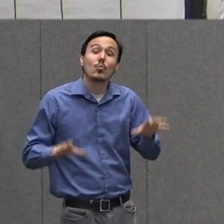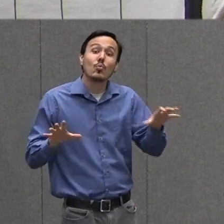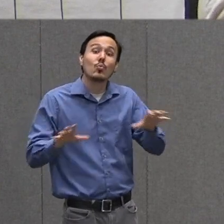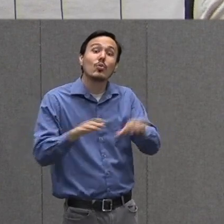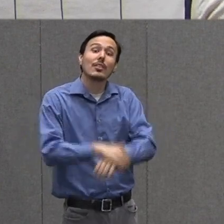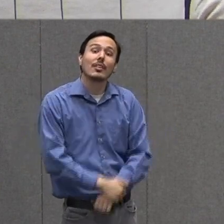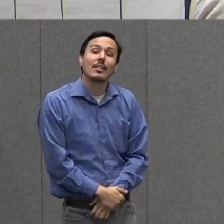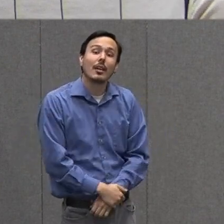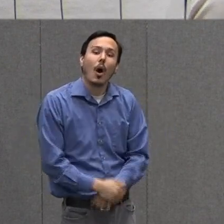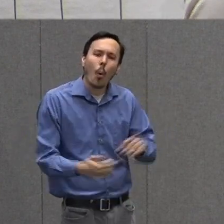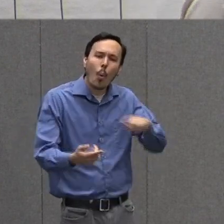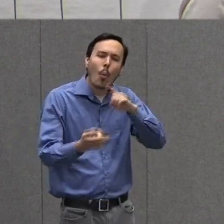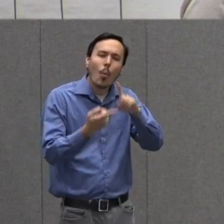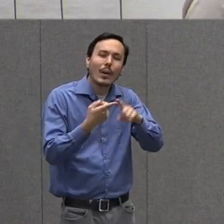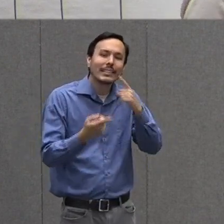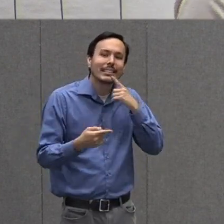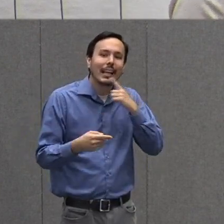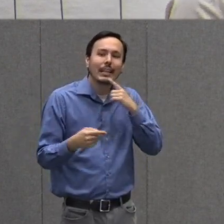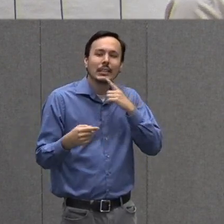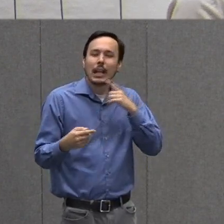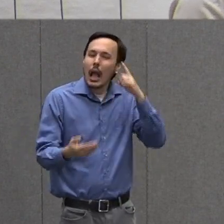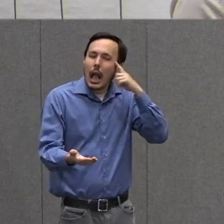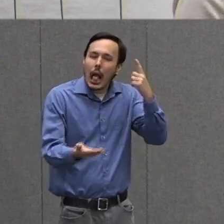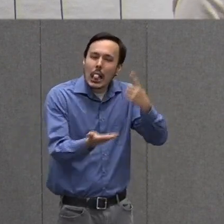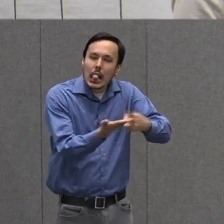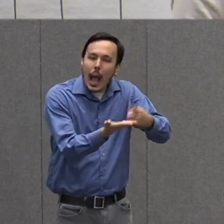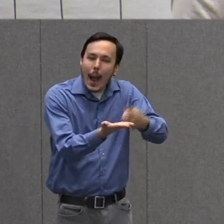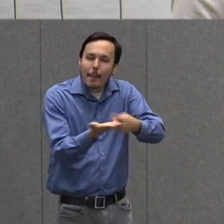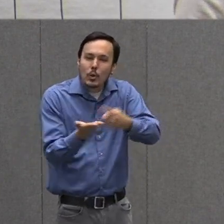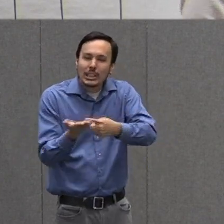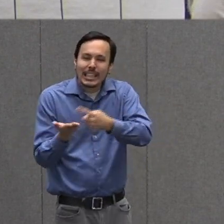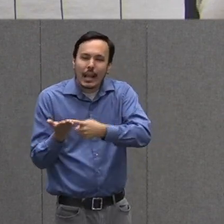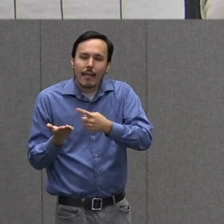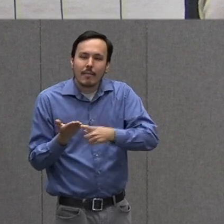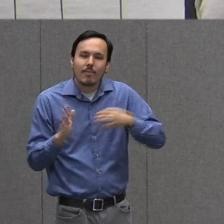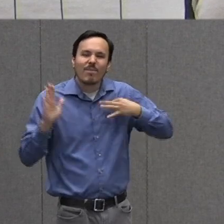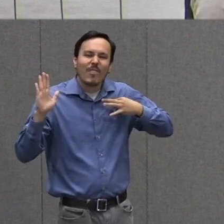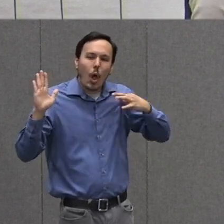When it says collaborative volunteers work creatively,